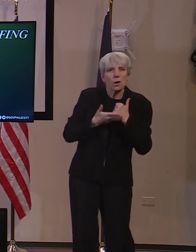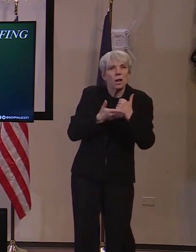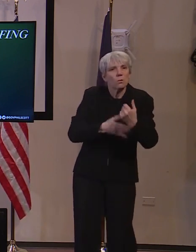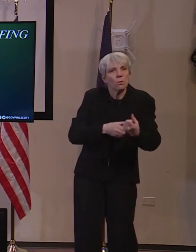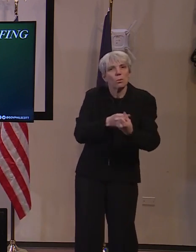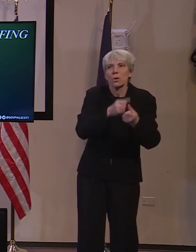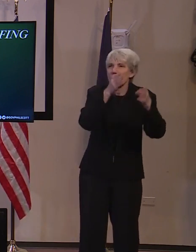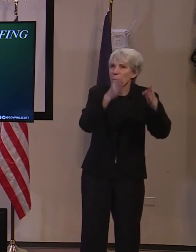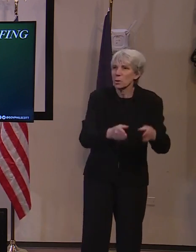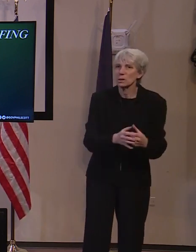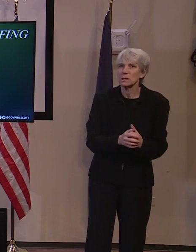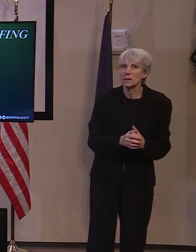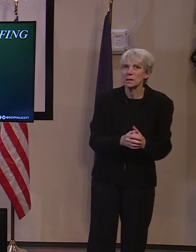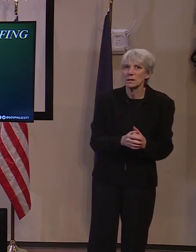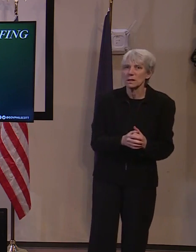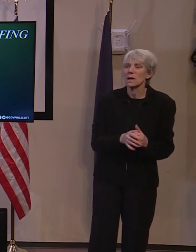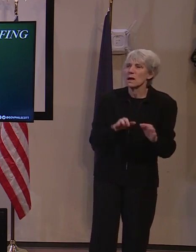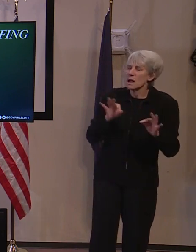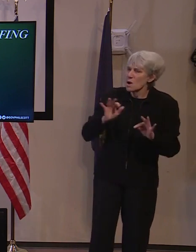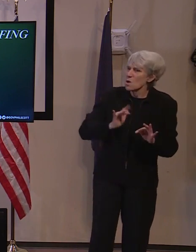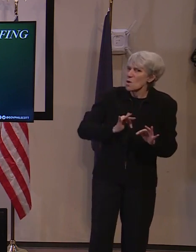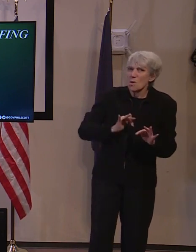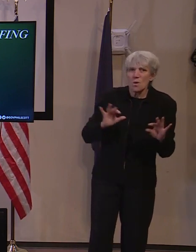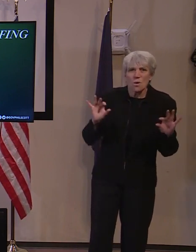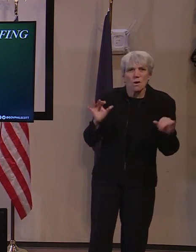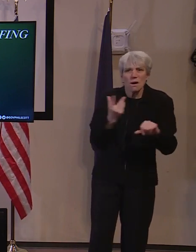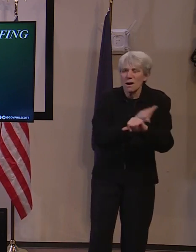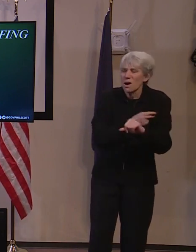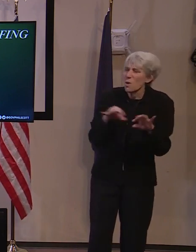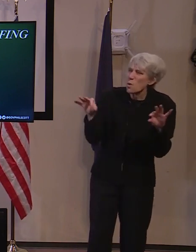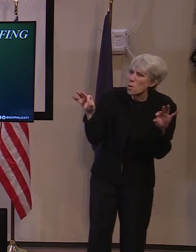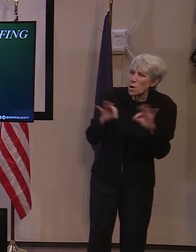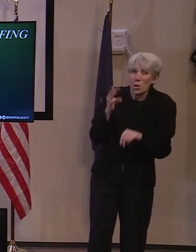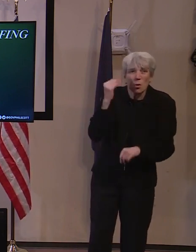Talking to them about the benefits of vaccination, listening to their